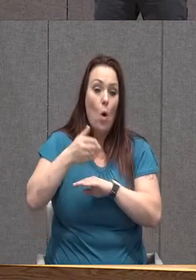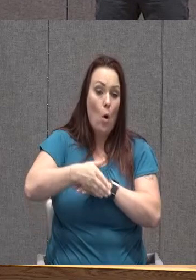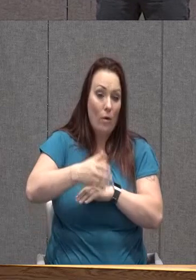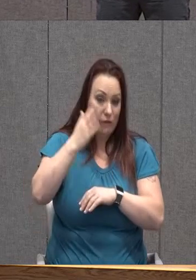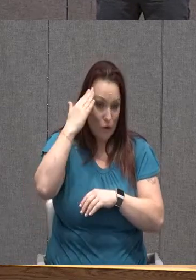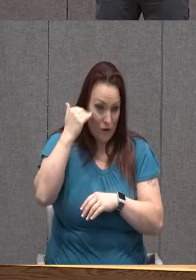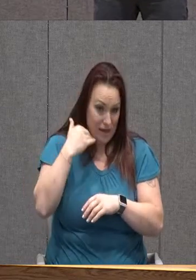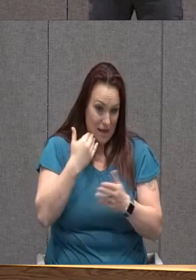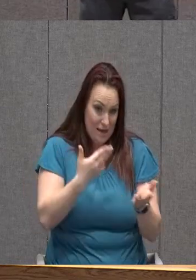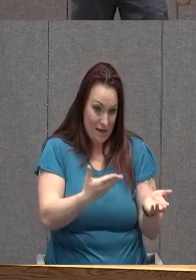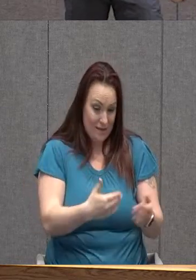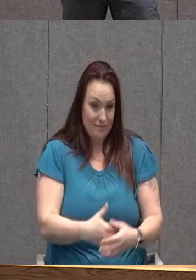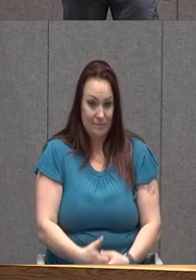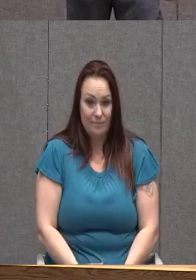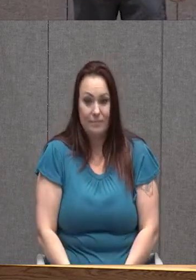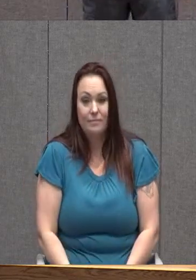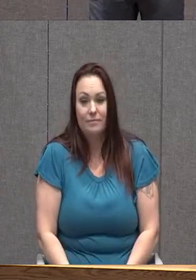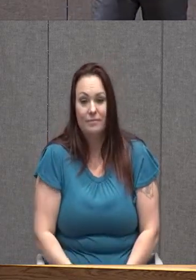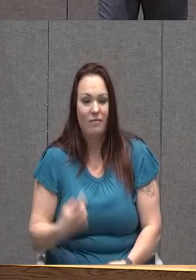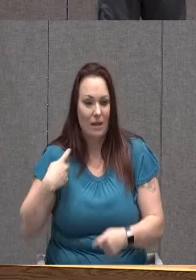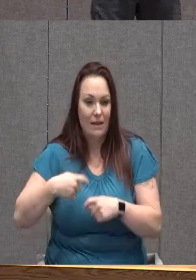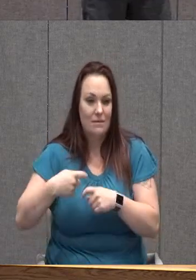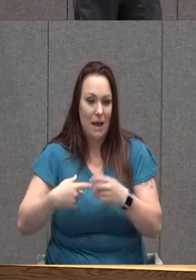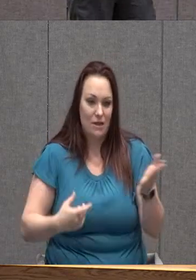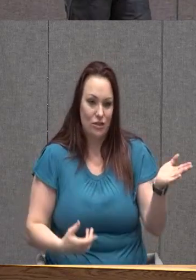(in foreign language)